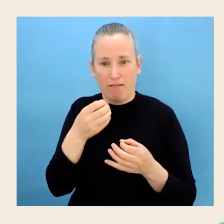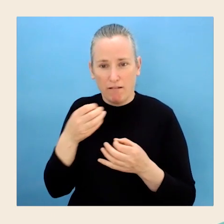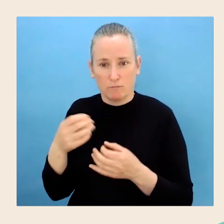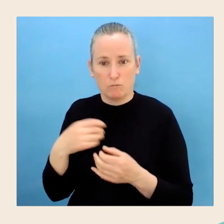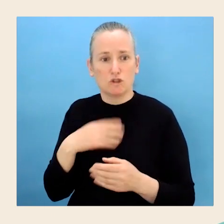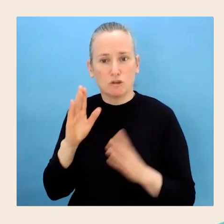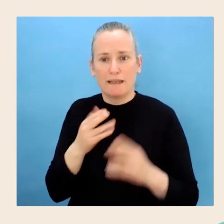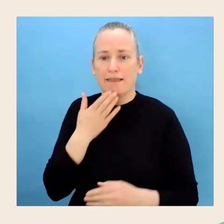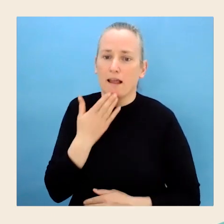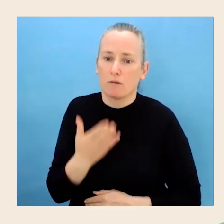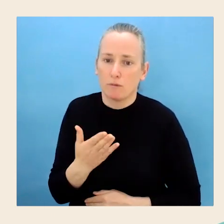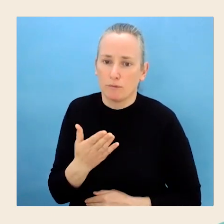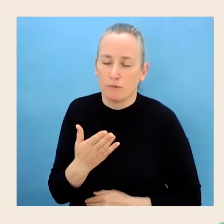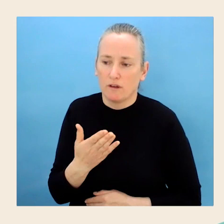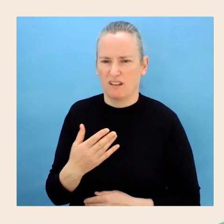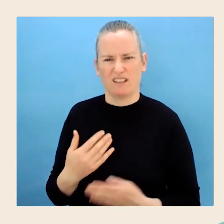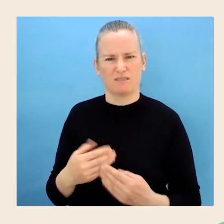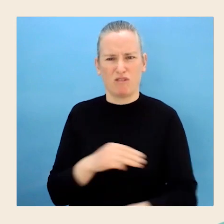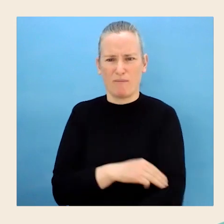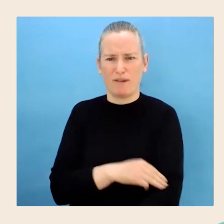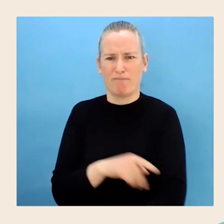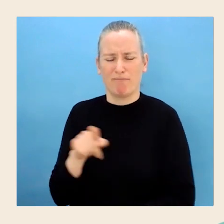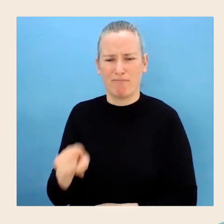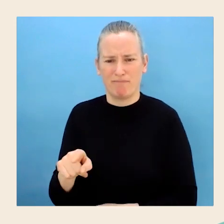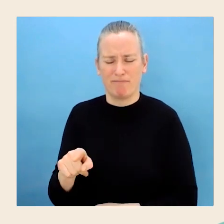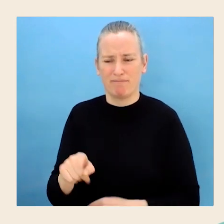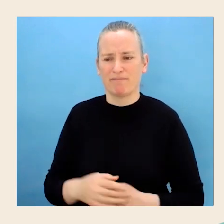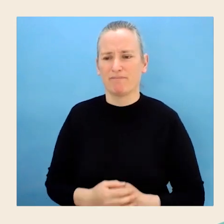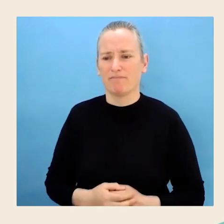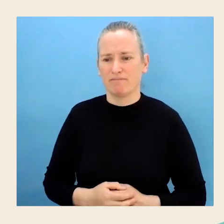And that has such a beauty so many of us